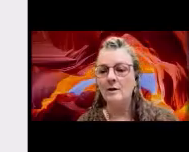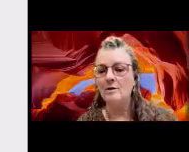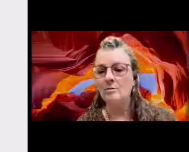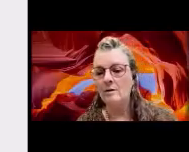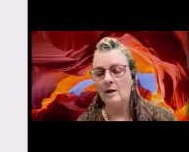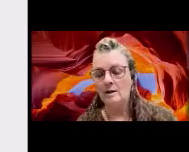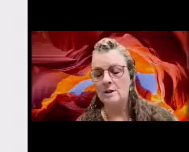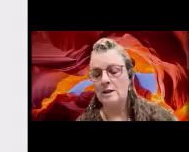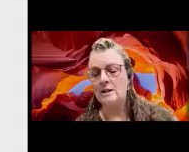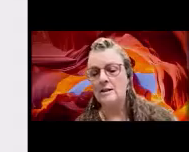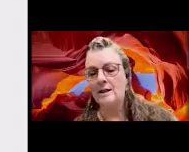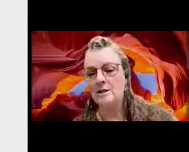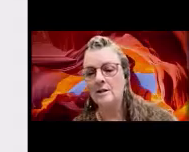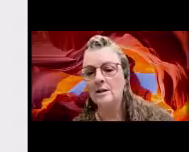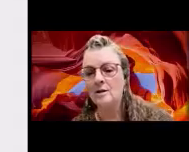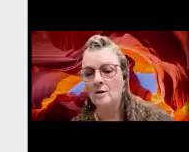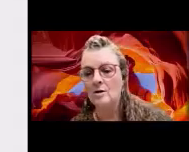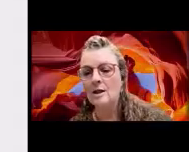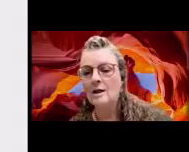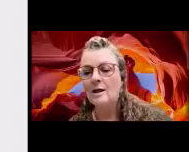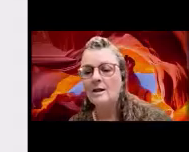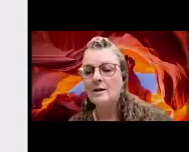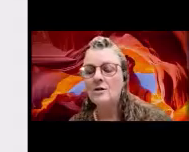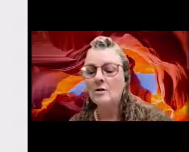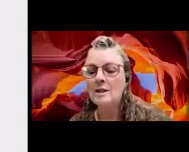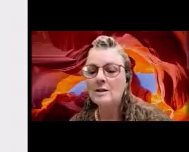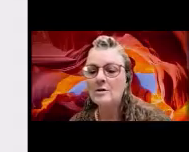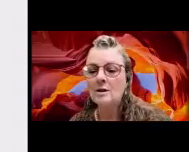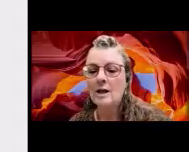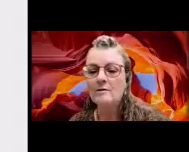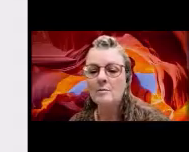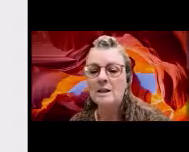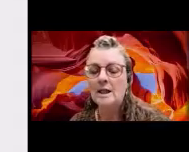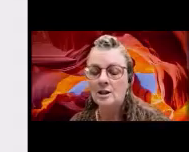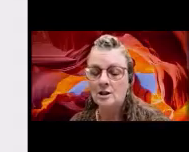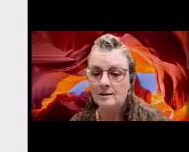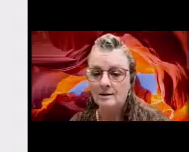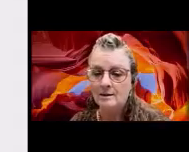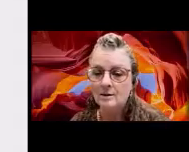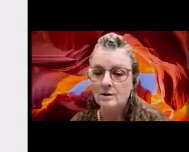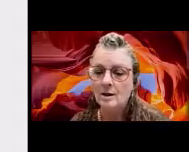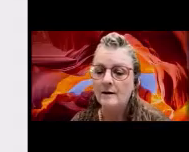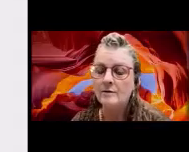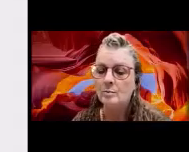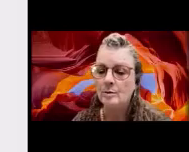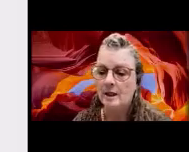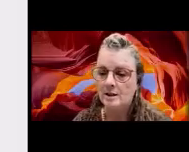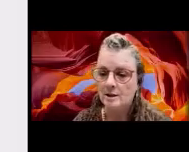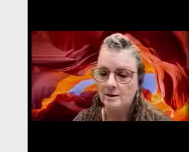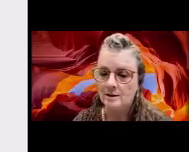look at the red one, which is actually the girl, you notice there's a lot of imitation. There's a lot of duplication.